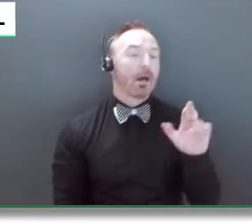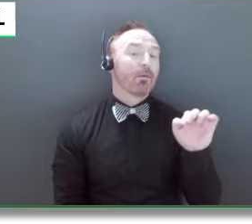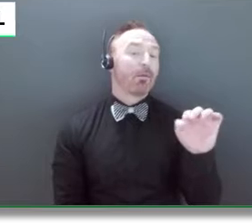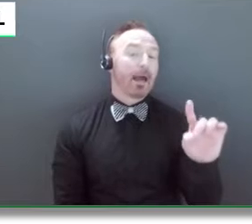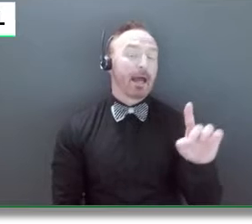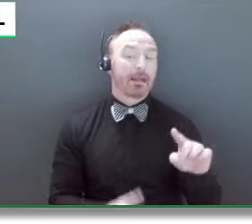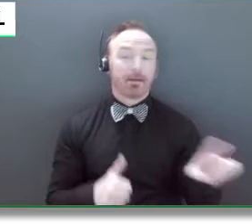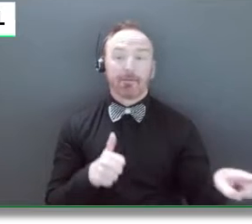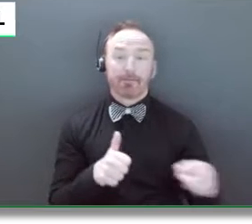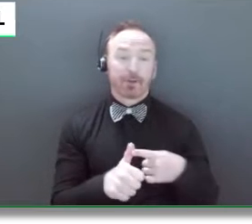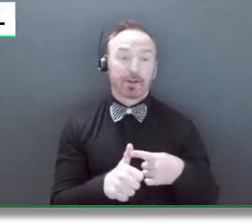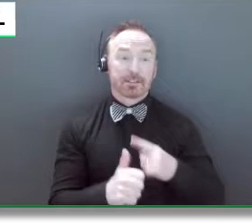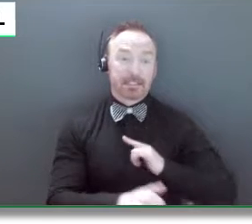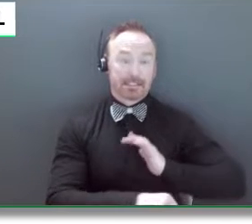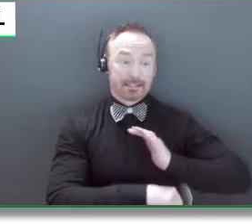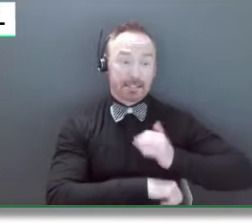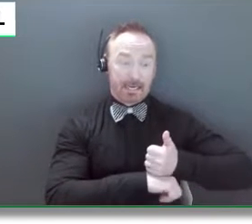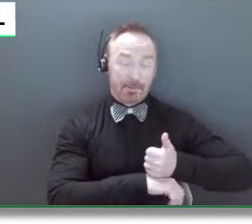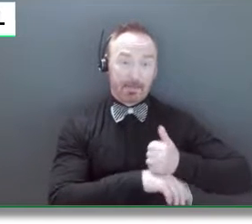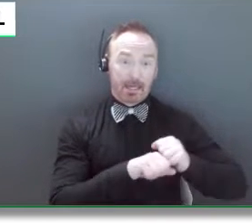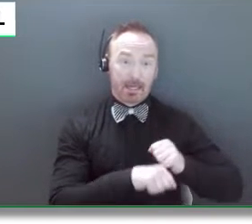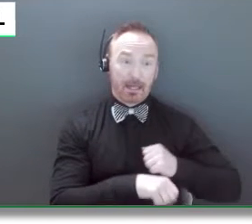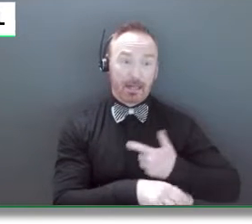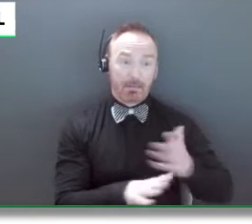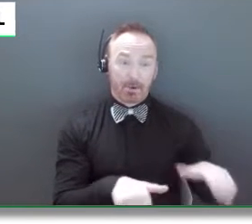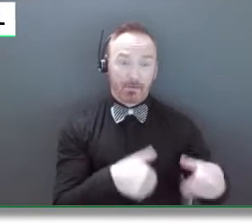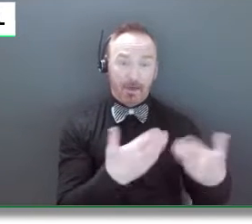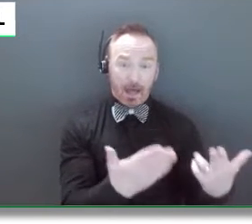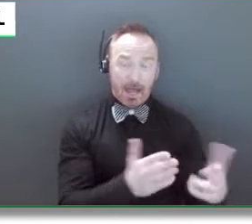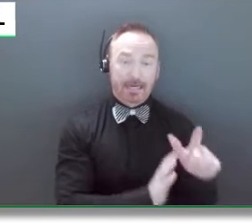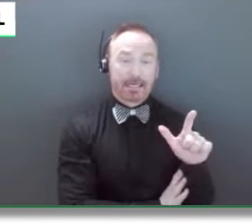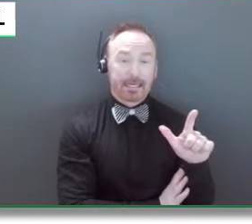Langford, British Columbia on Vancouver Island with their parks and rec